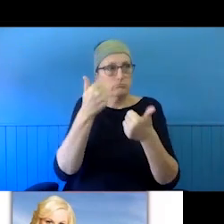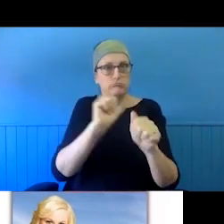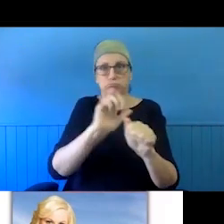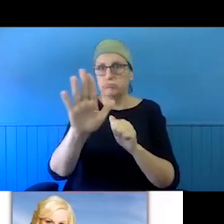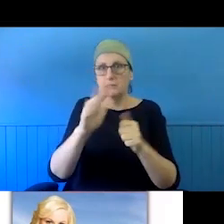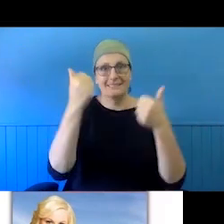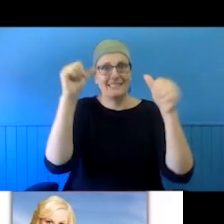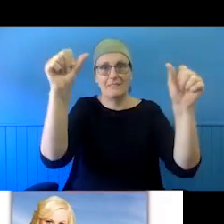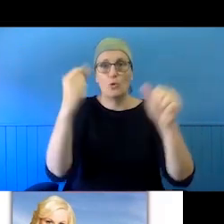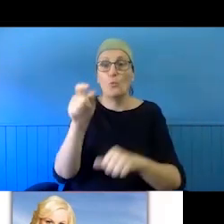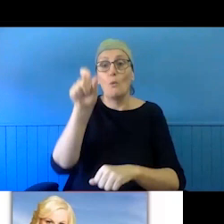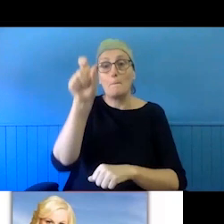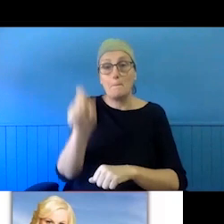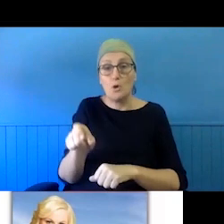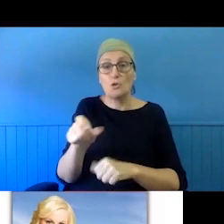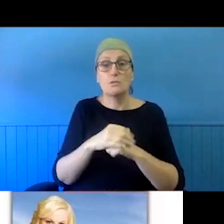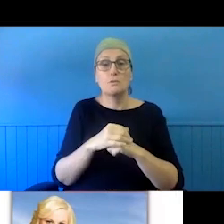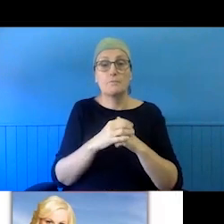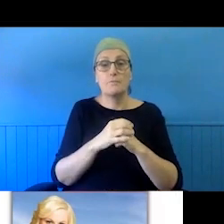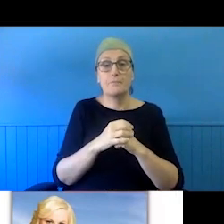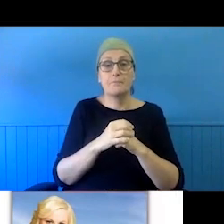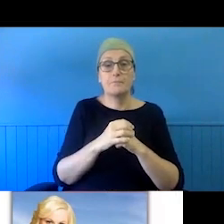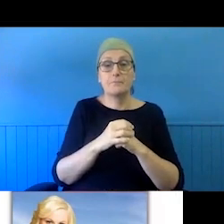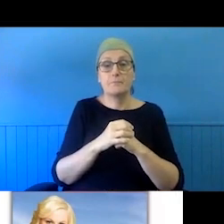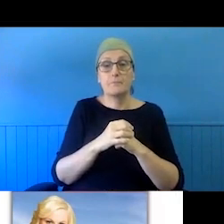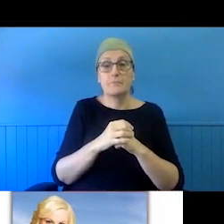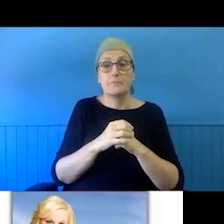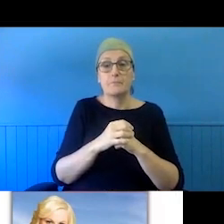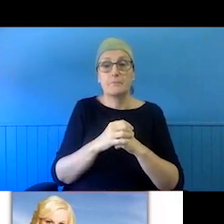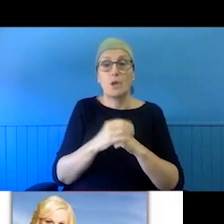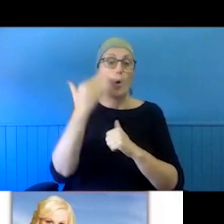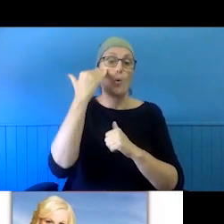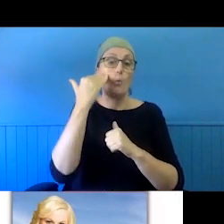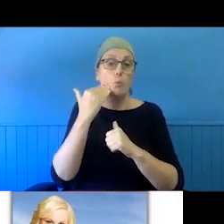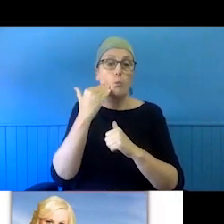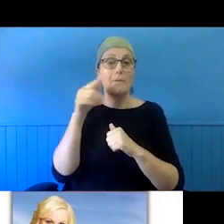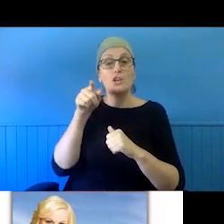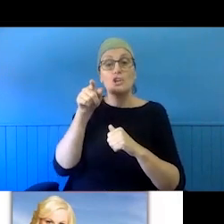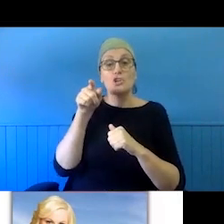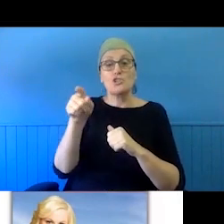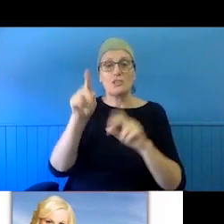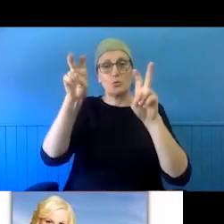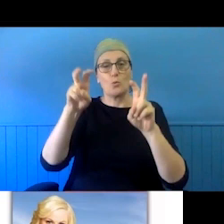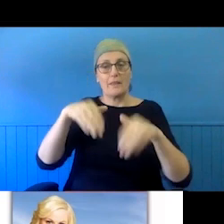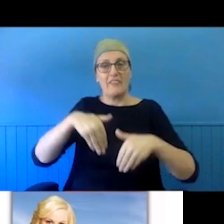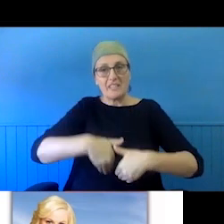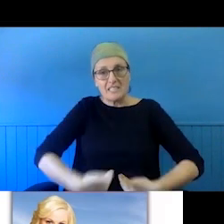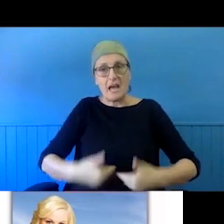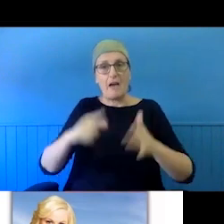innovations. One is Honour eastly, who's set up something called the Starving Artist podcast. Obviously worth checking out at this